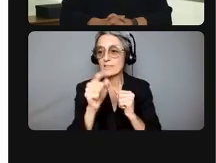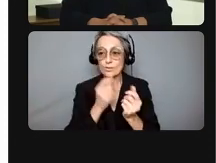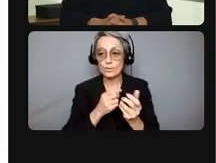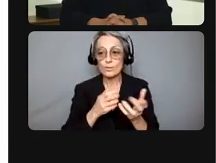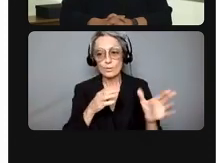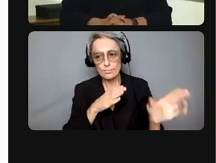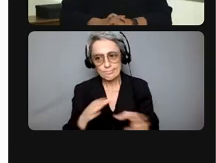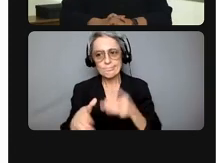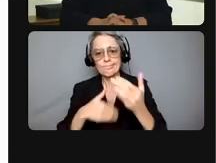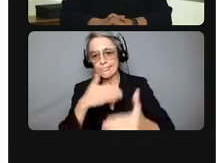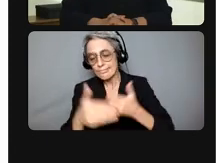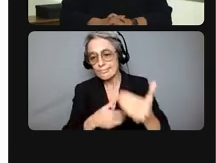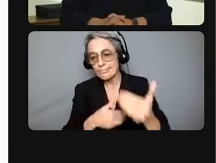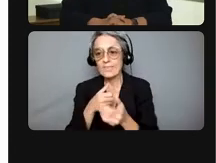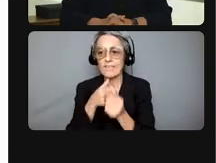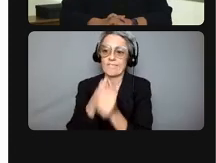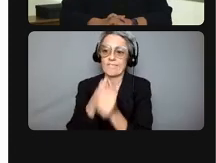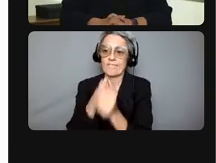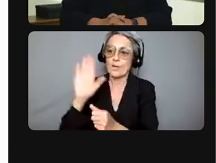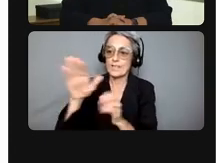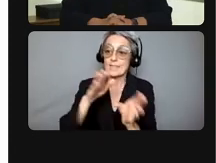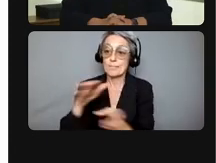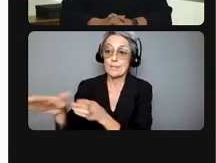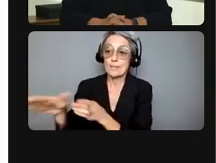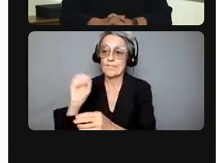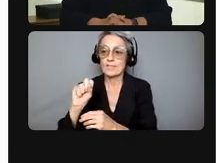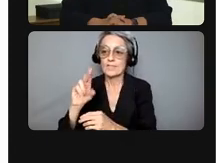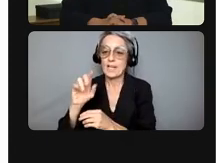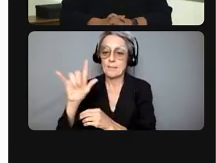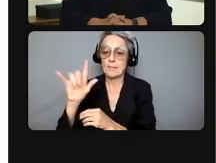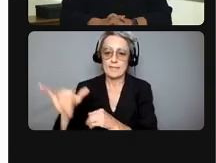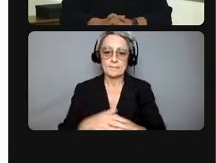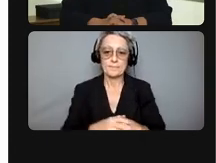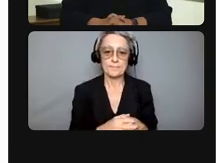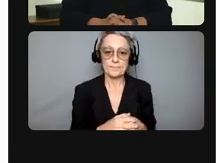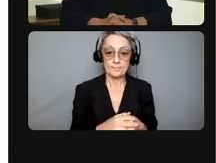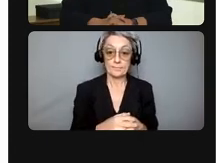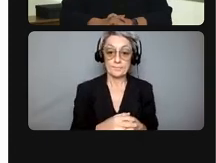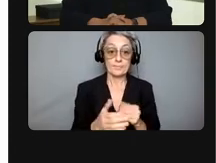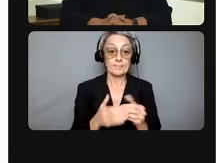Next slide. And here's this course